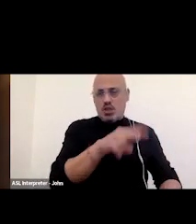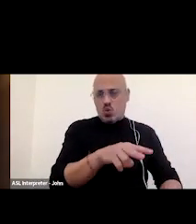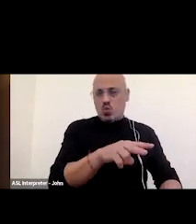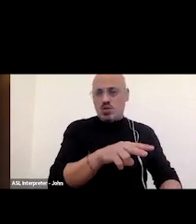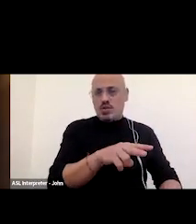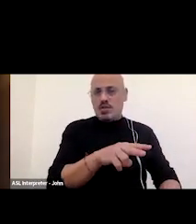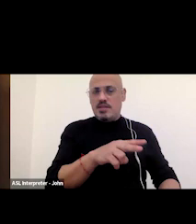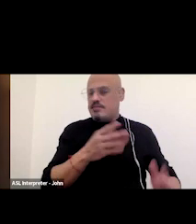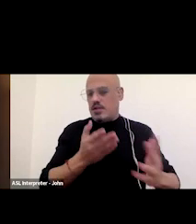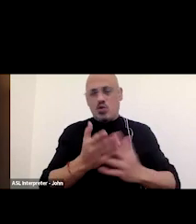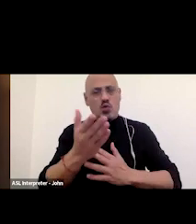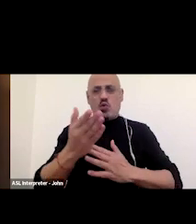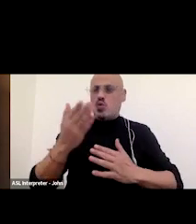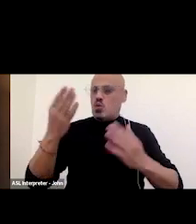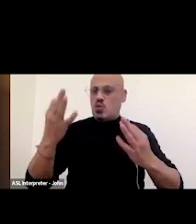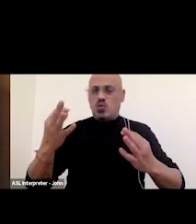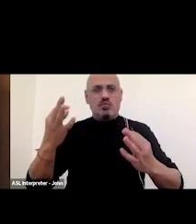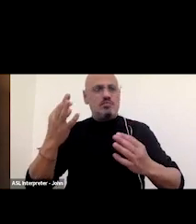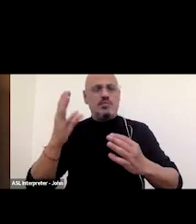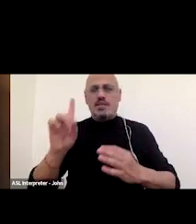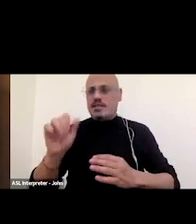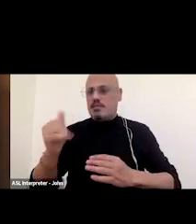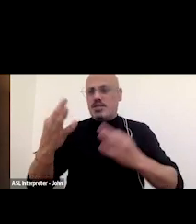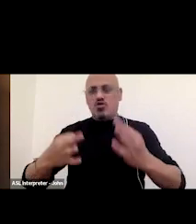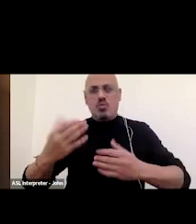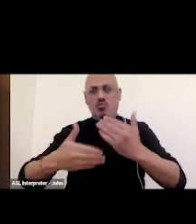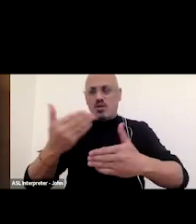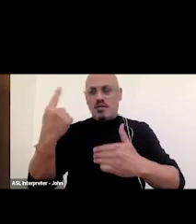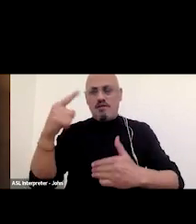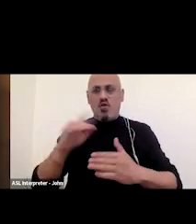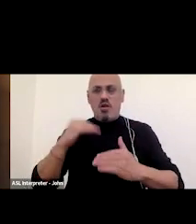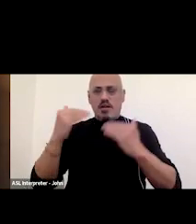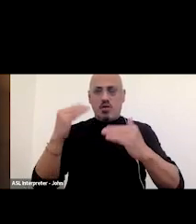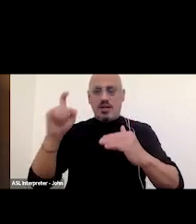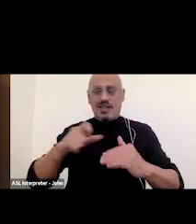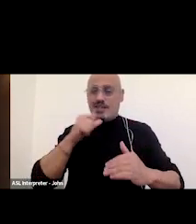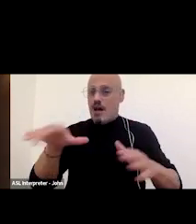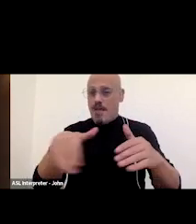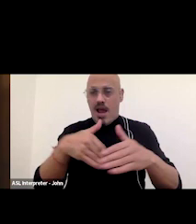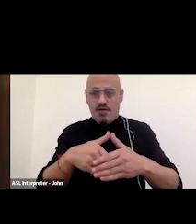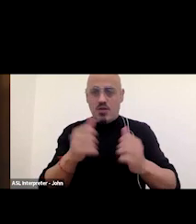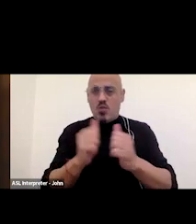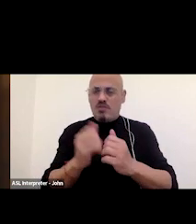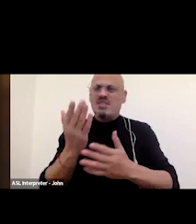They go through the disability determination process for adults. They need to be unmarried, with some exceptions,